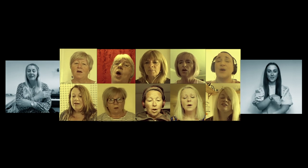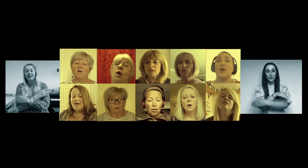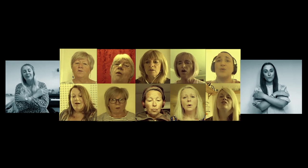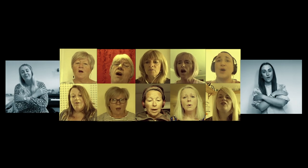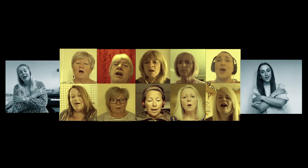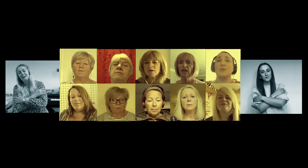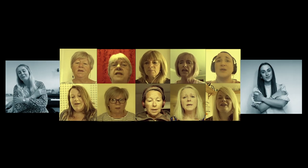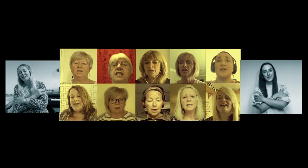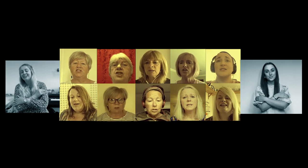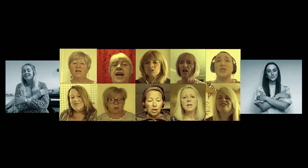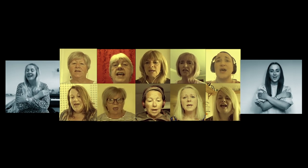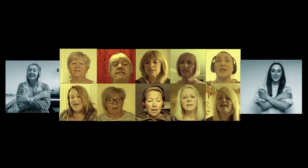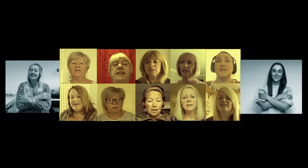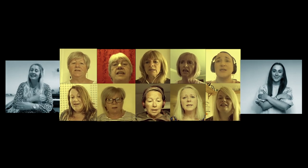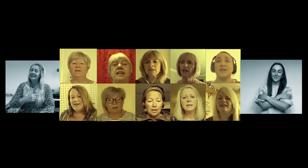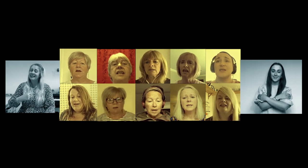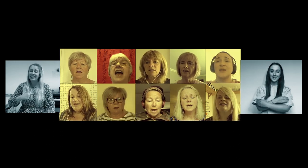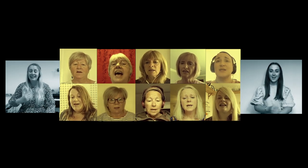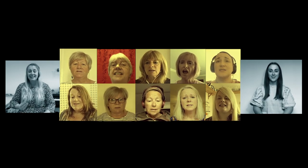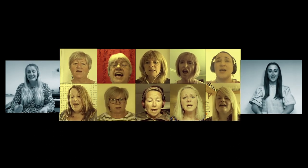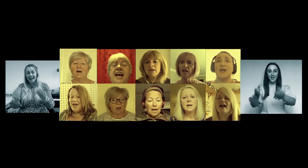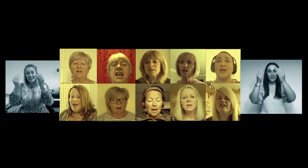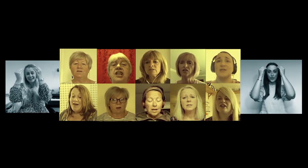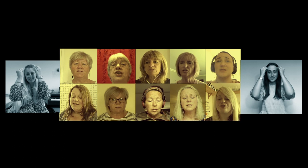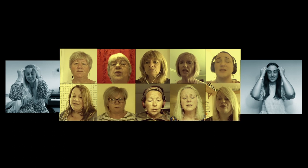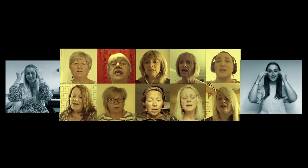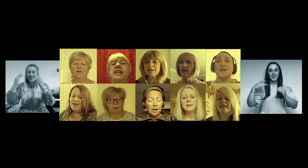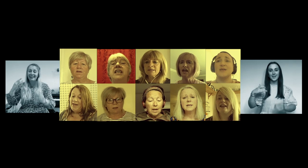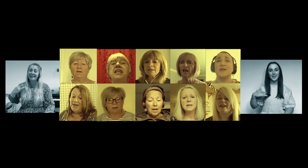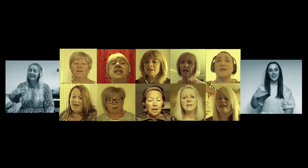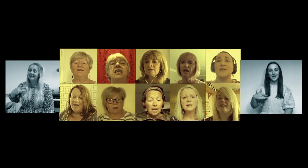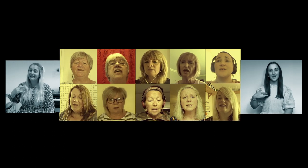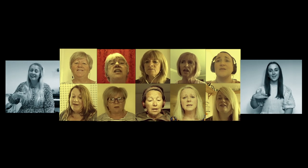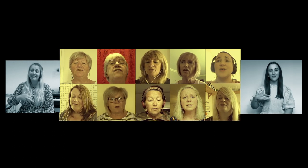Rock me gently, as I learn to live